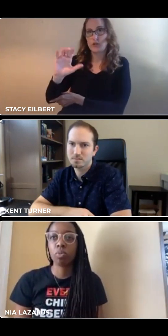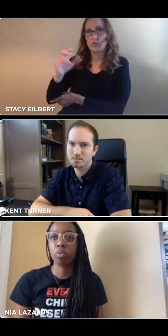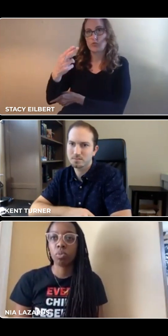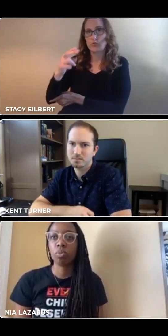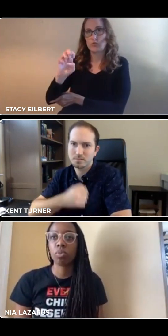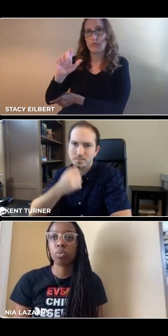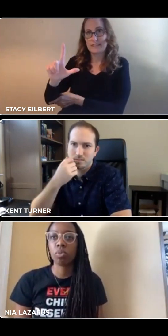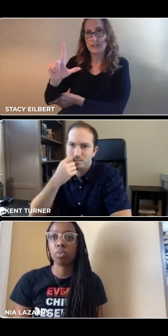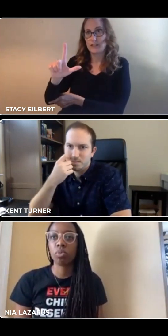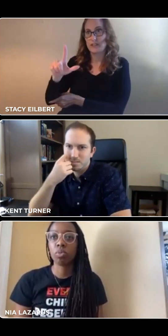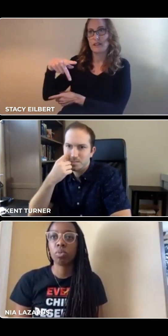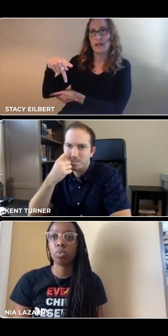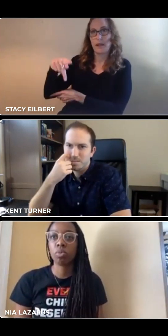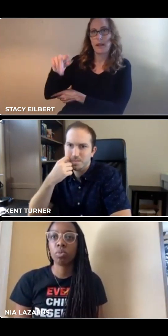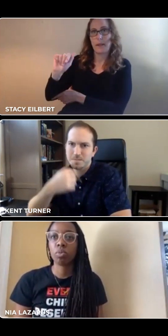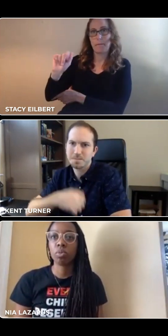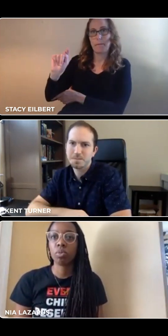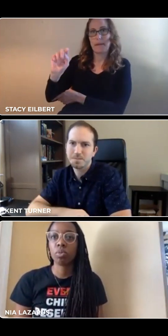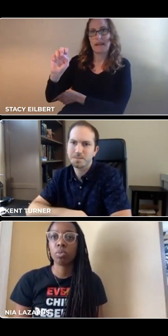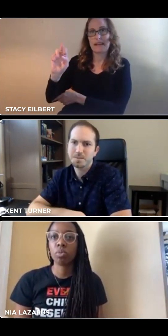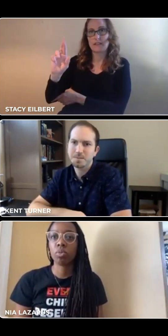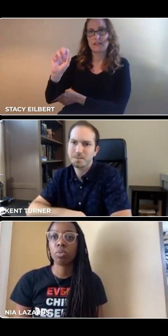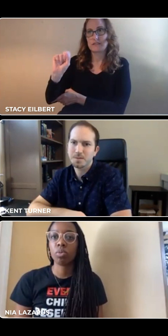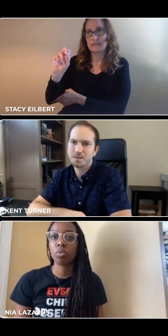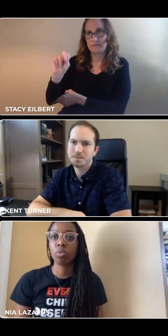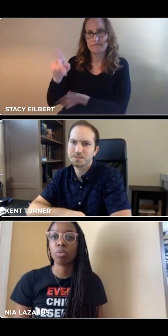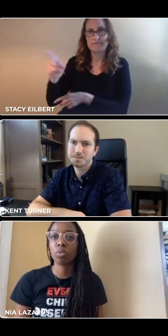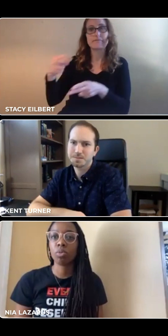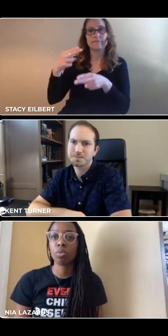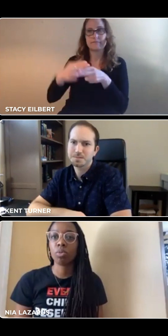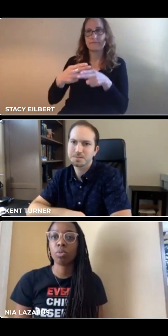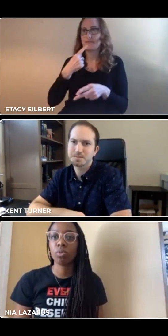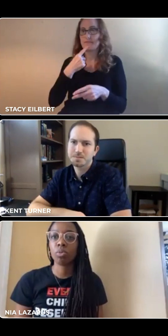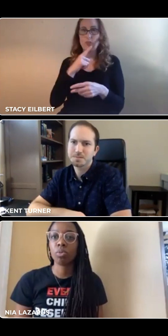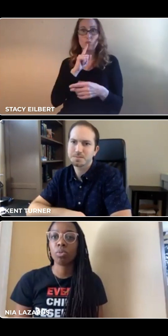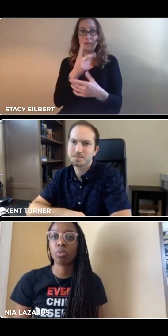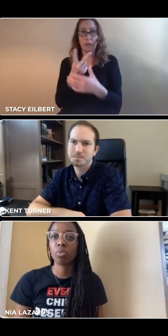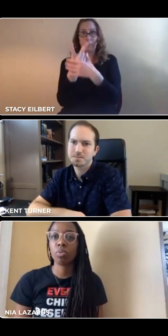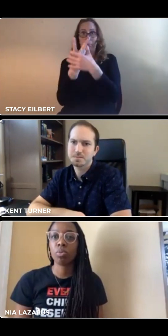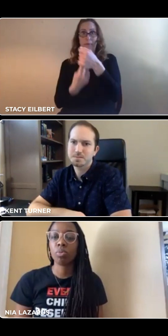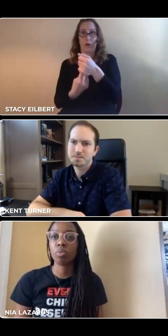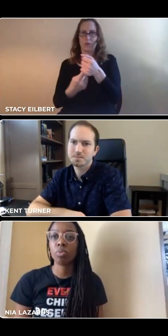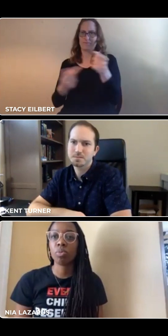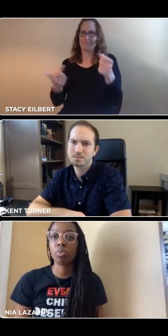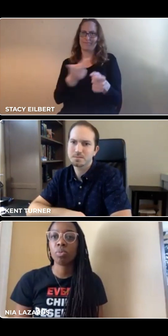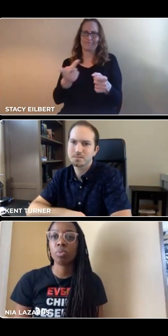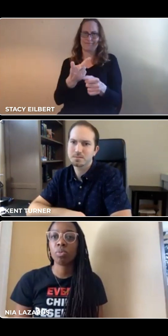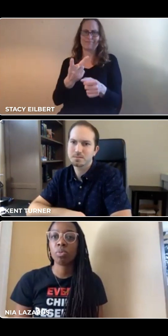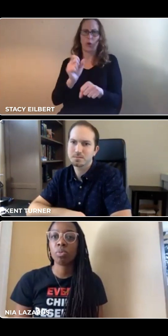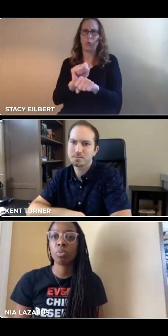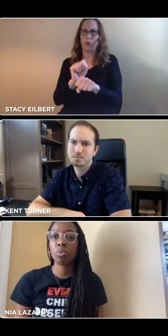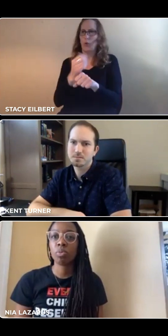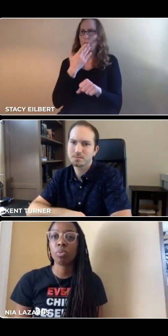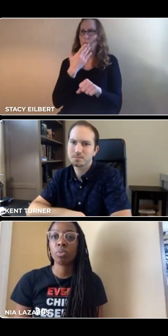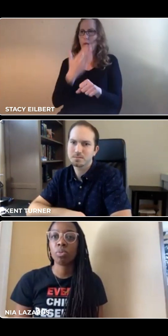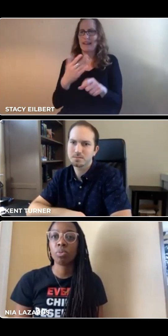All right. Second person, Rachel Patterson, has said, really, both